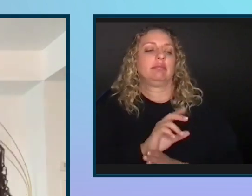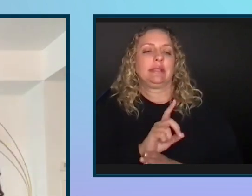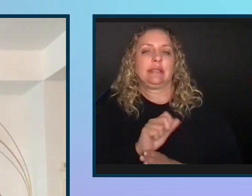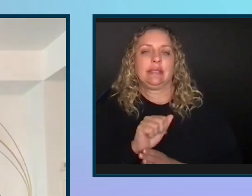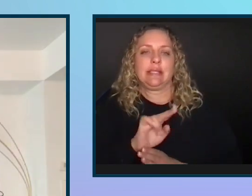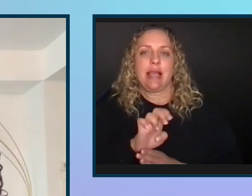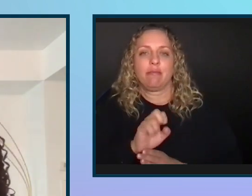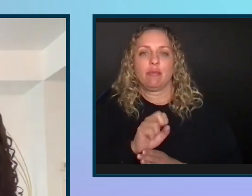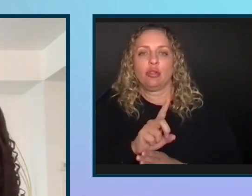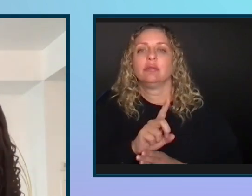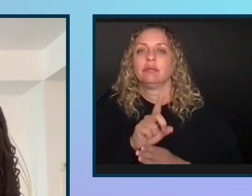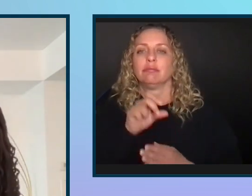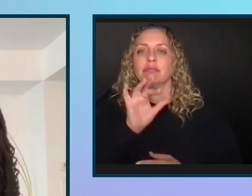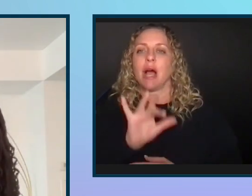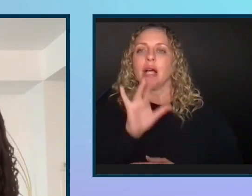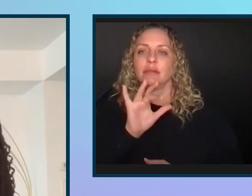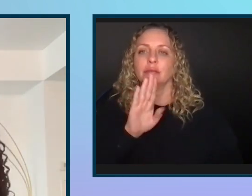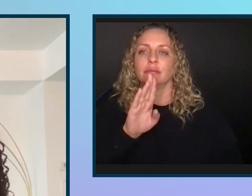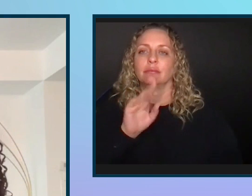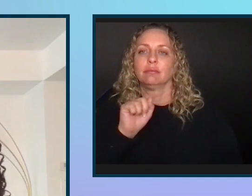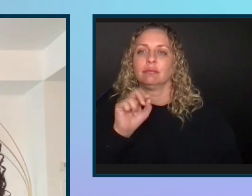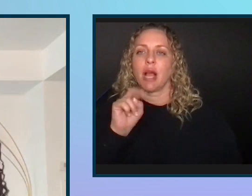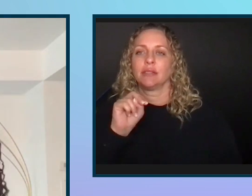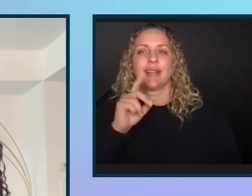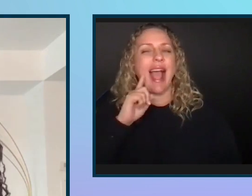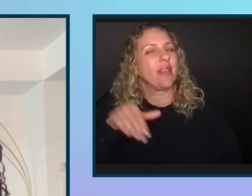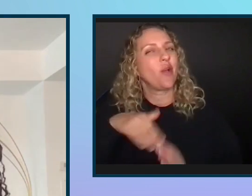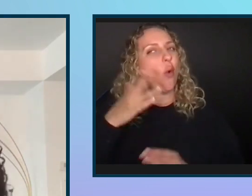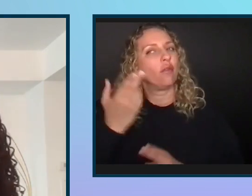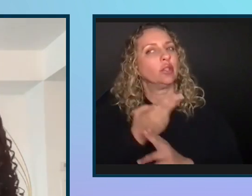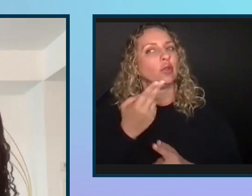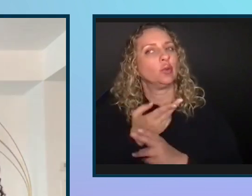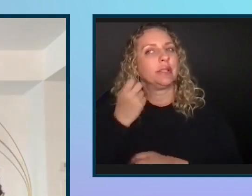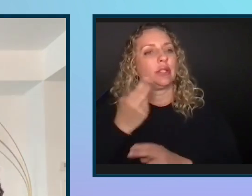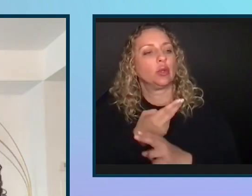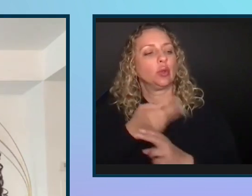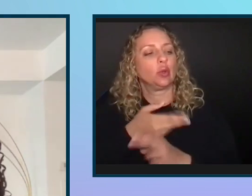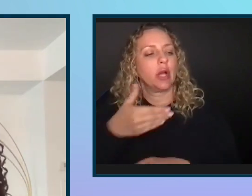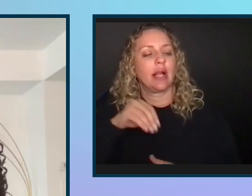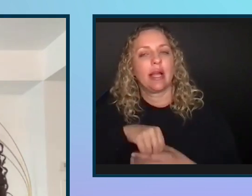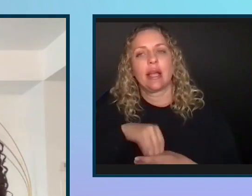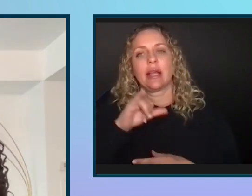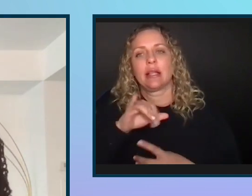So I think disabled buttons are overused because they are used a lot in the context of like submission forms, right?